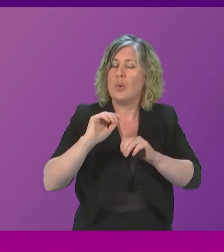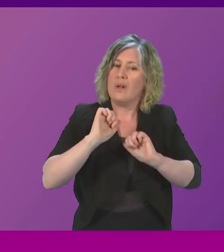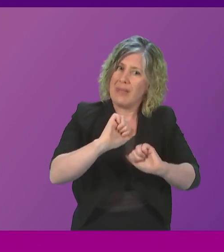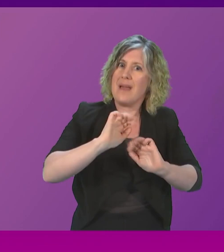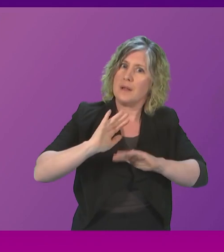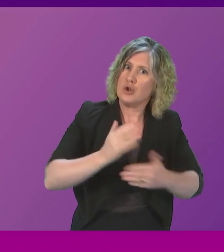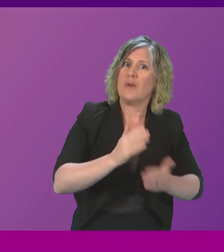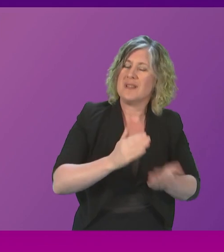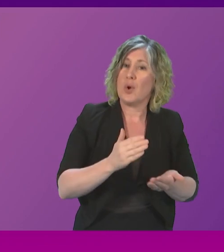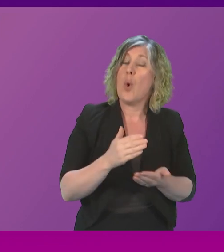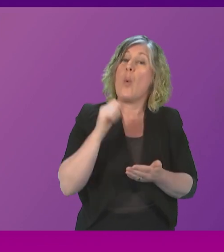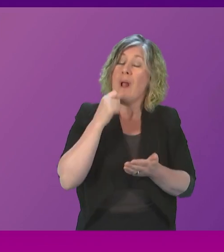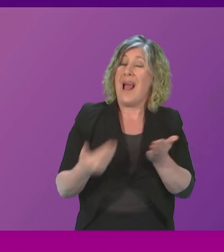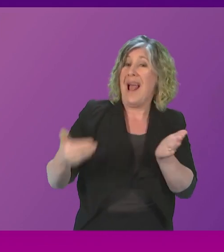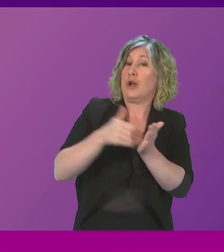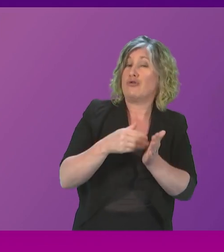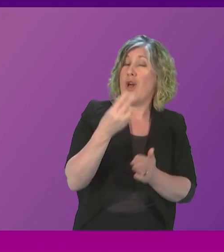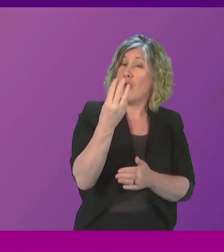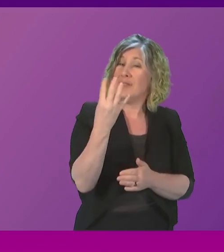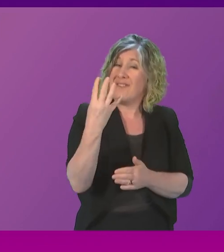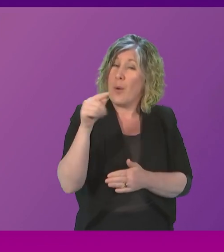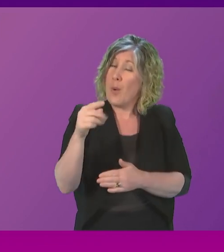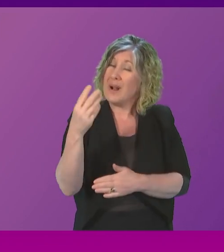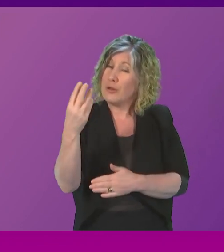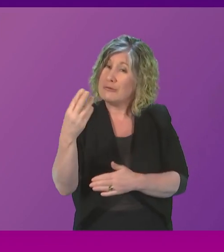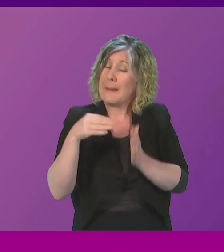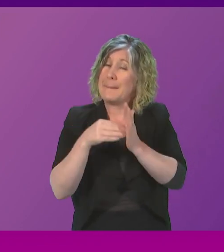receive an extra £34.3 million to support vital services.